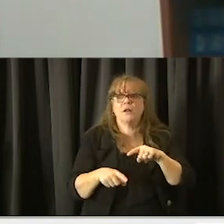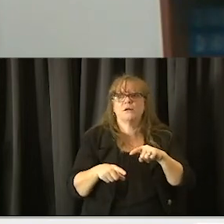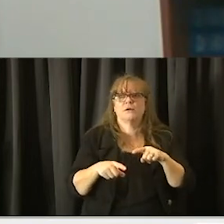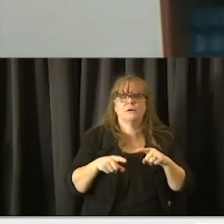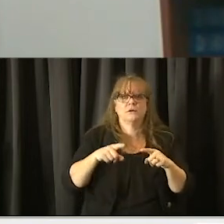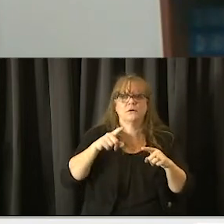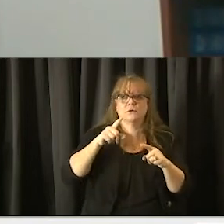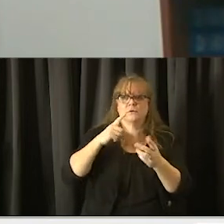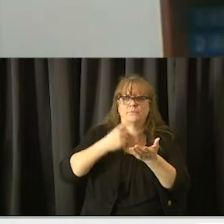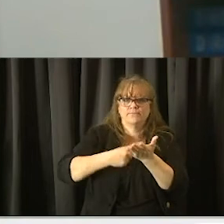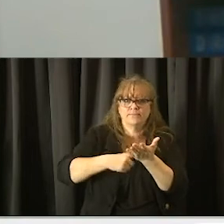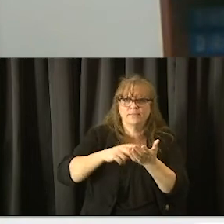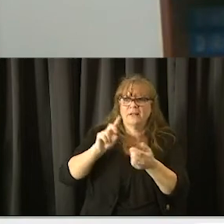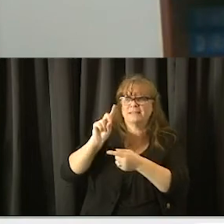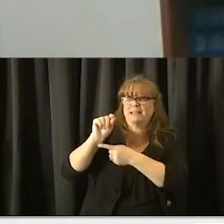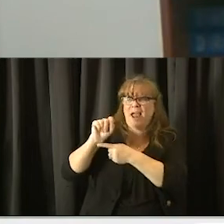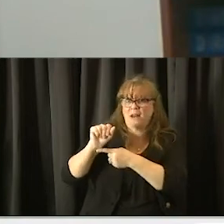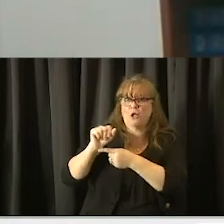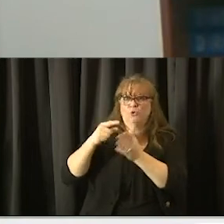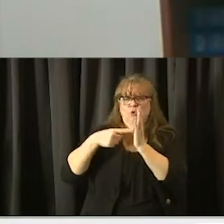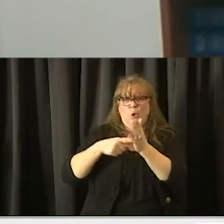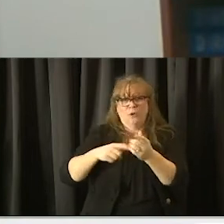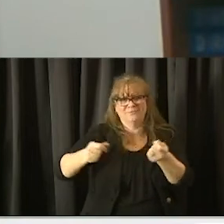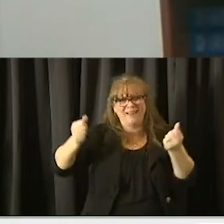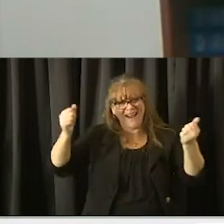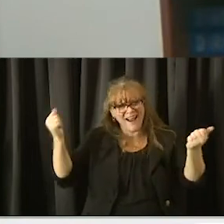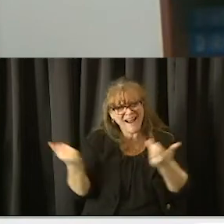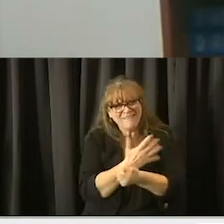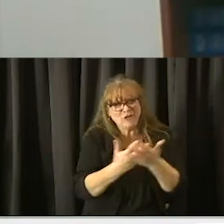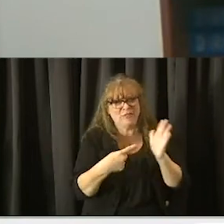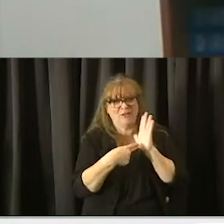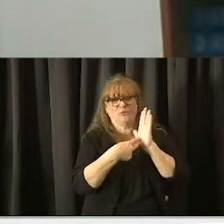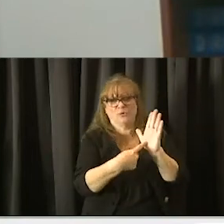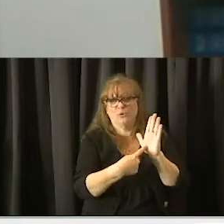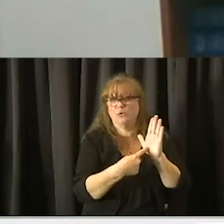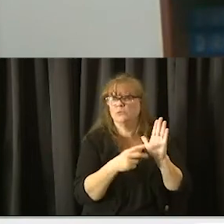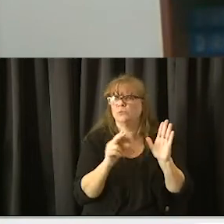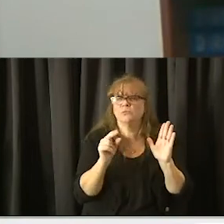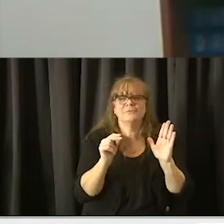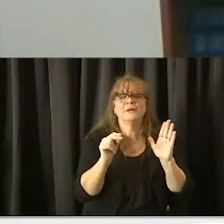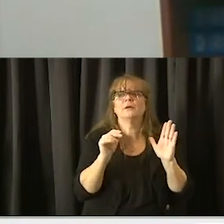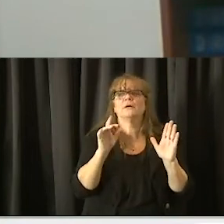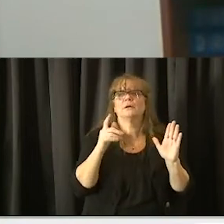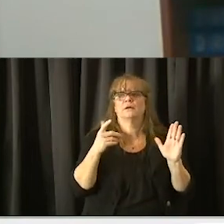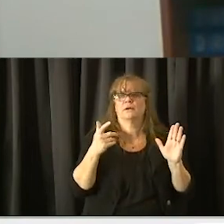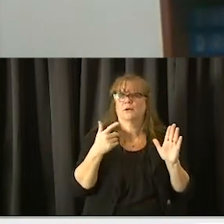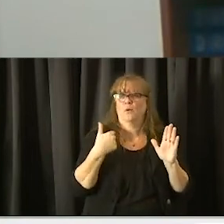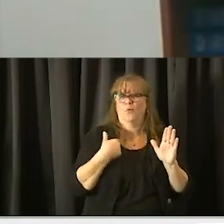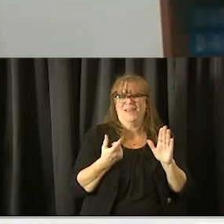b117 variant um i can't necessarily say that all of the sequencing data that we have at the